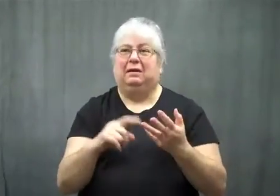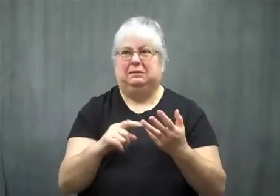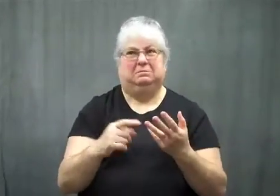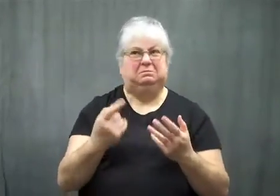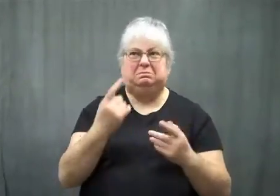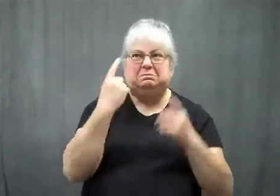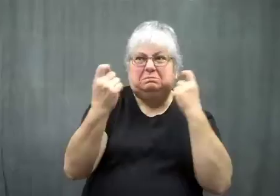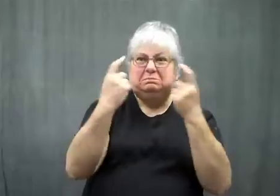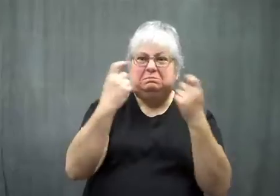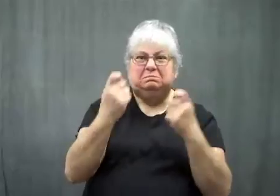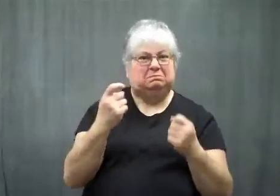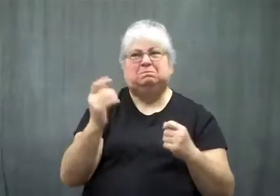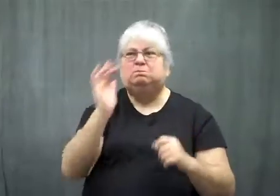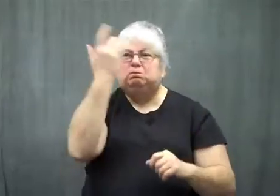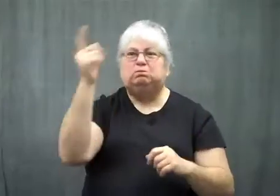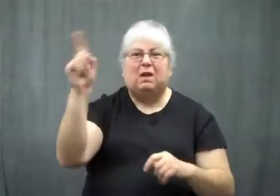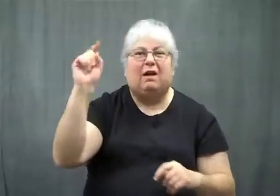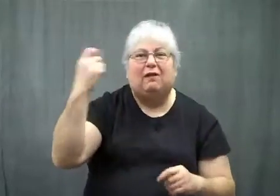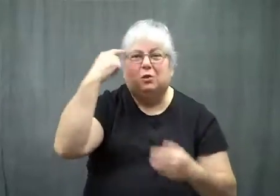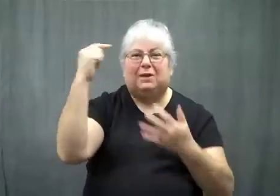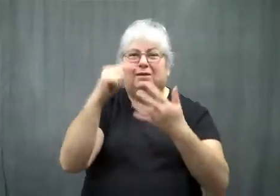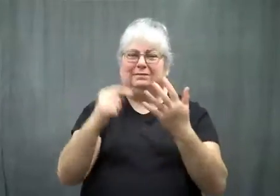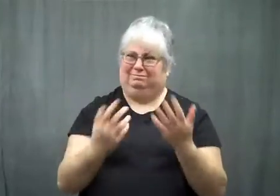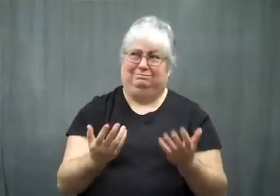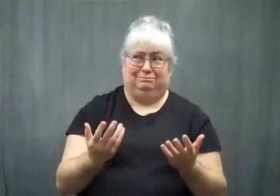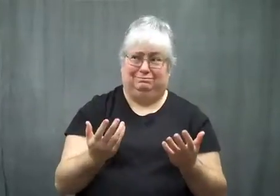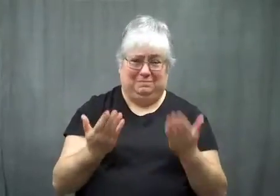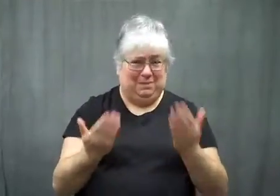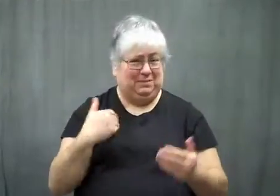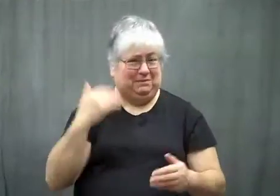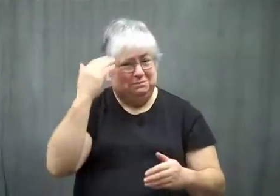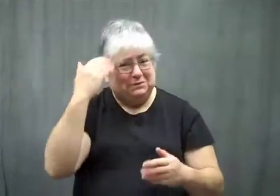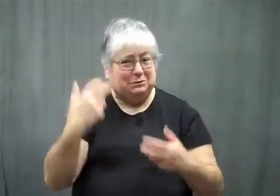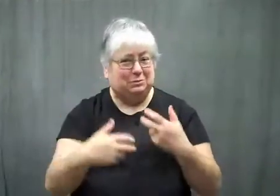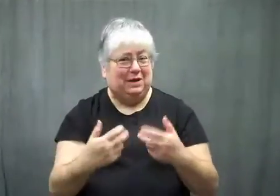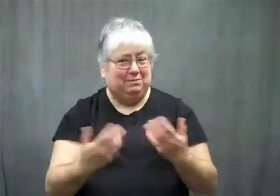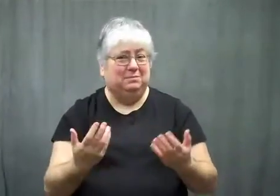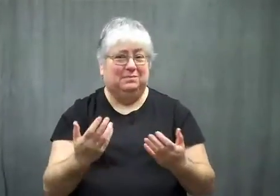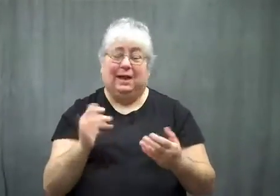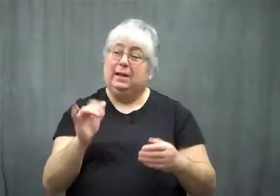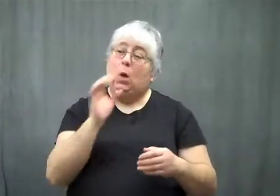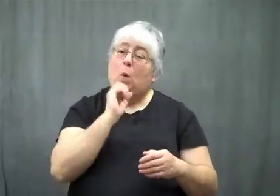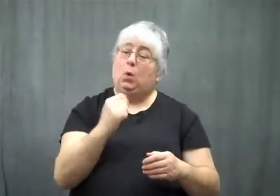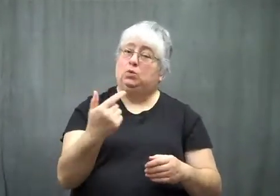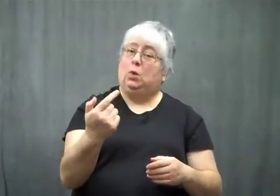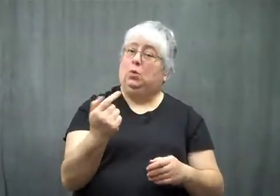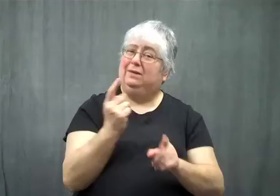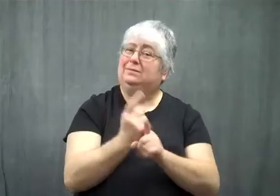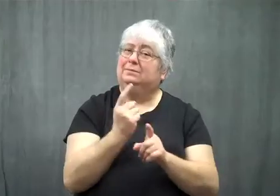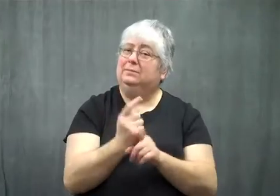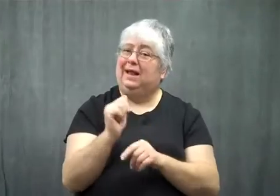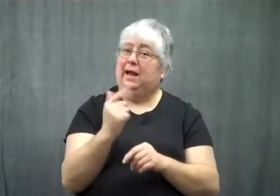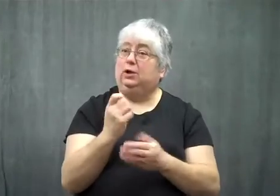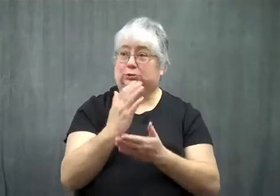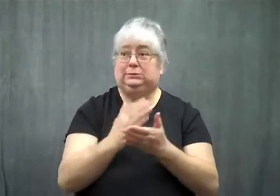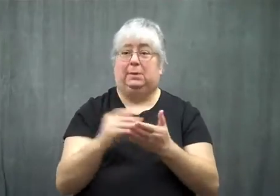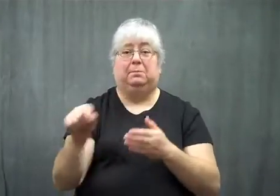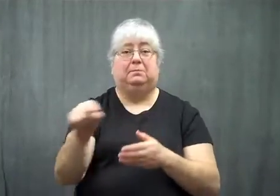He has these suspicions and concerns about the government.